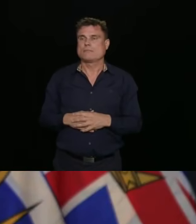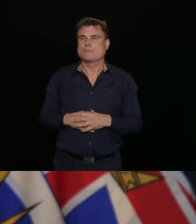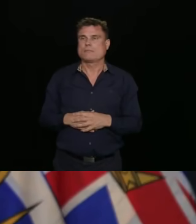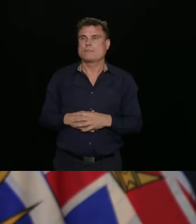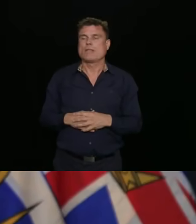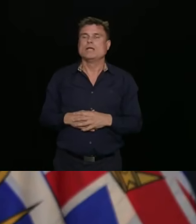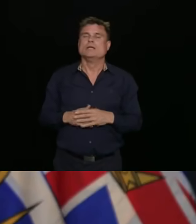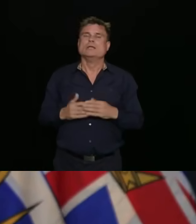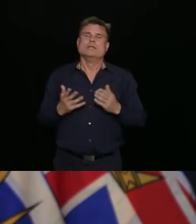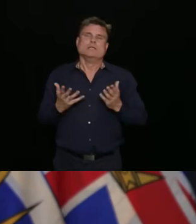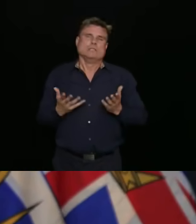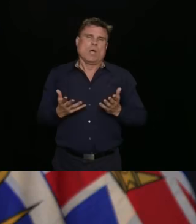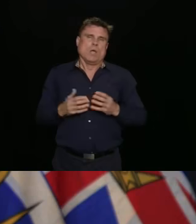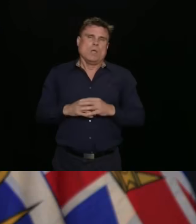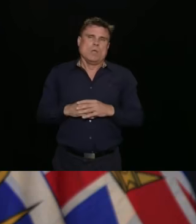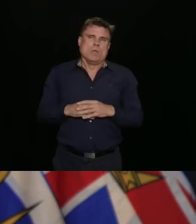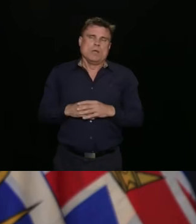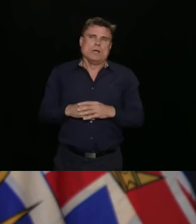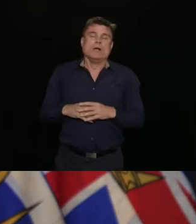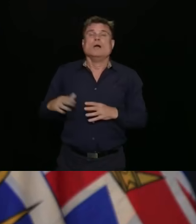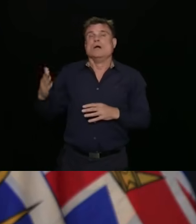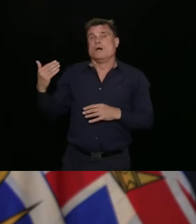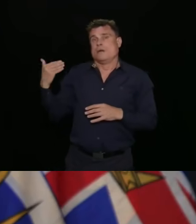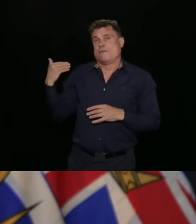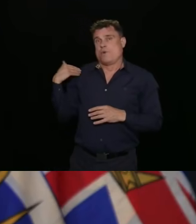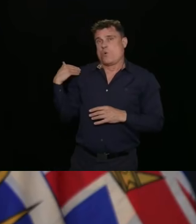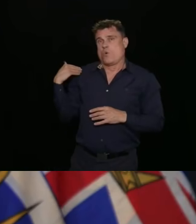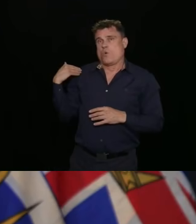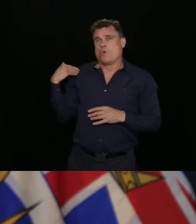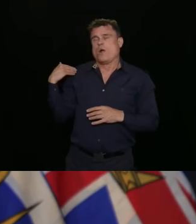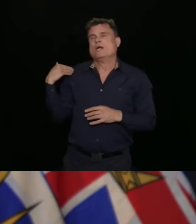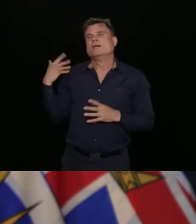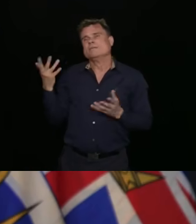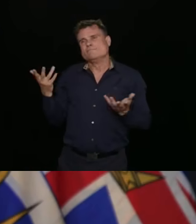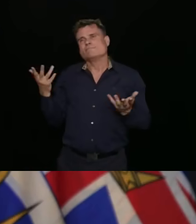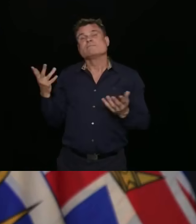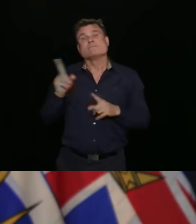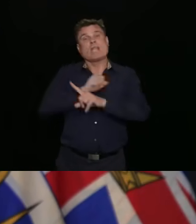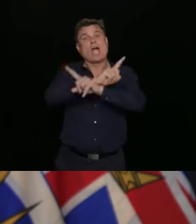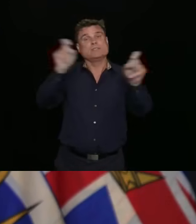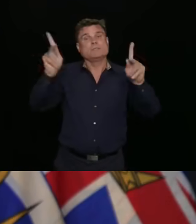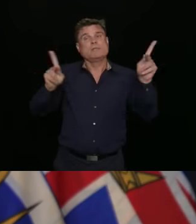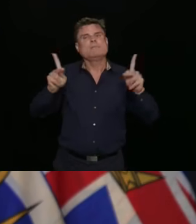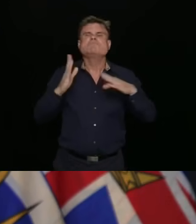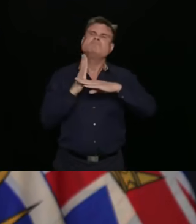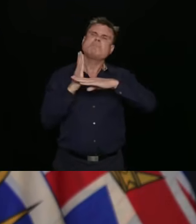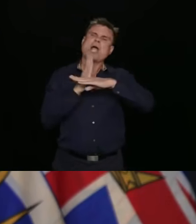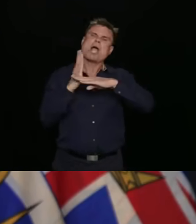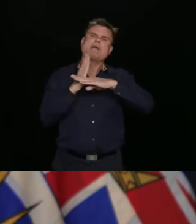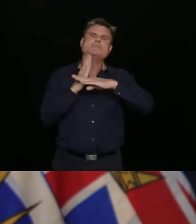us to have our economy, our social connections in a safe way. That means every business must have their COVID